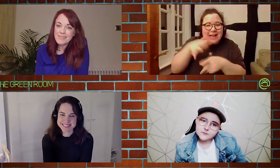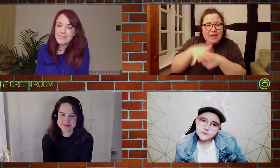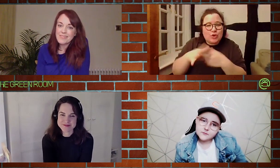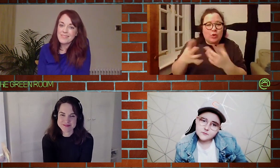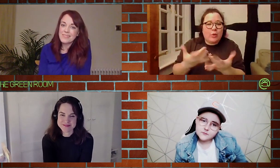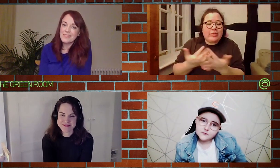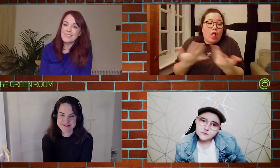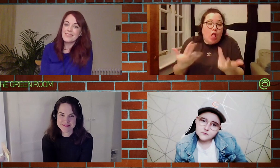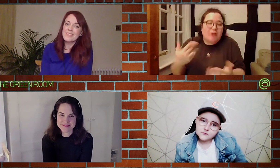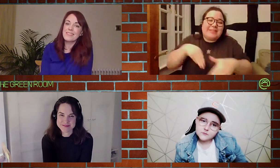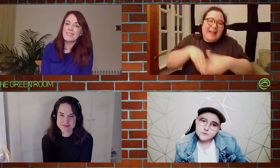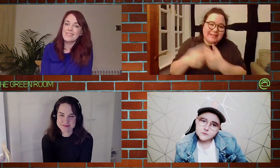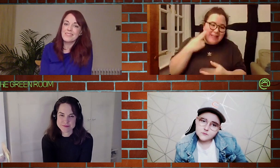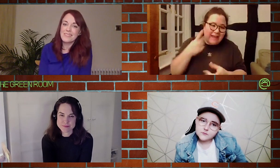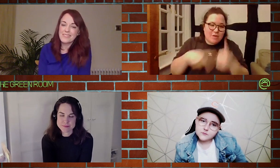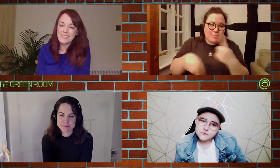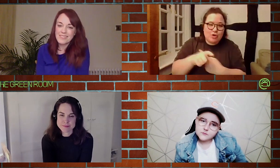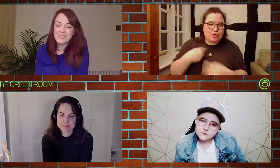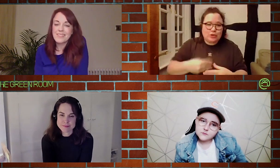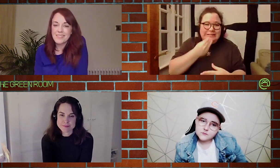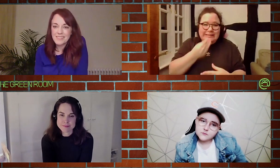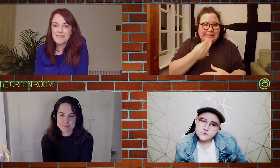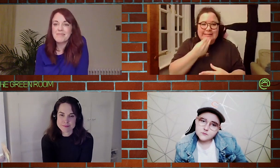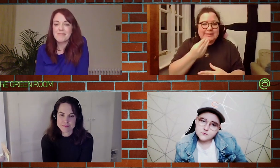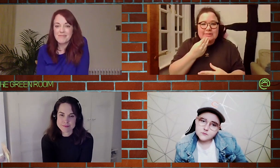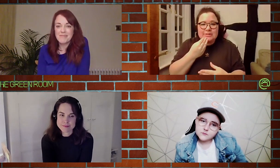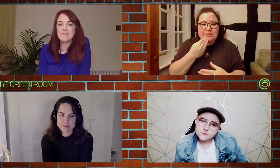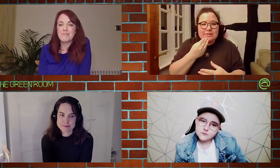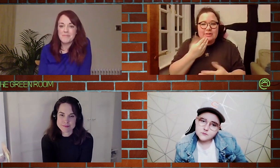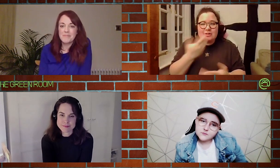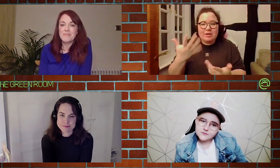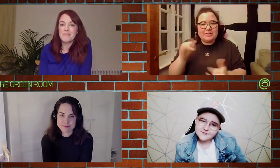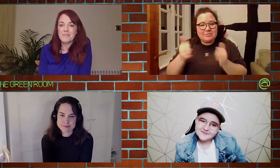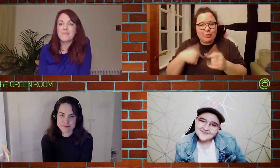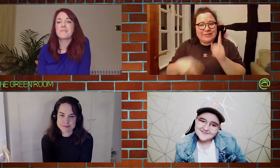professional if you're with a counsellor. But it's a bit of a deaf joke